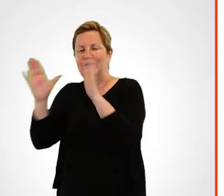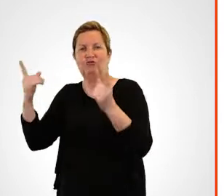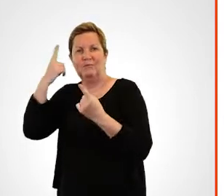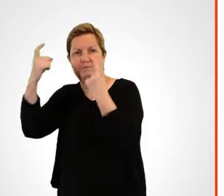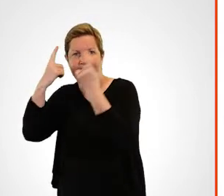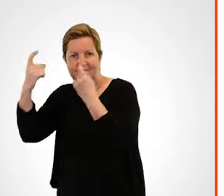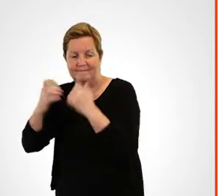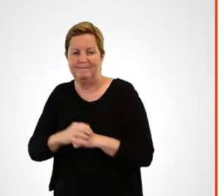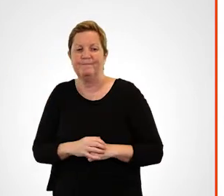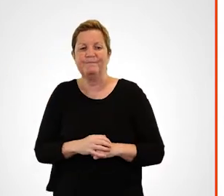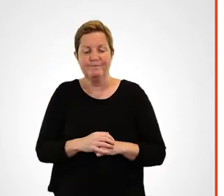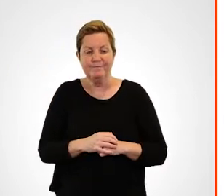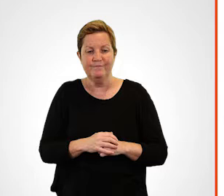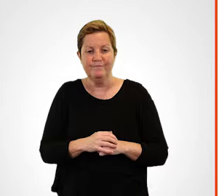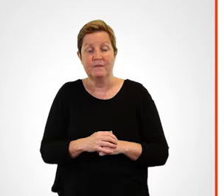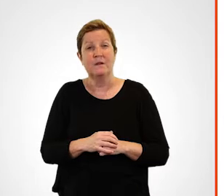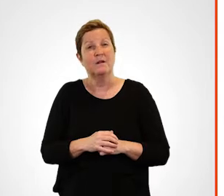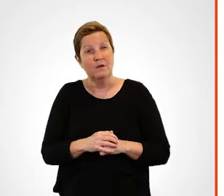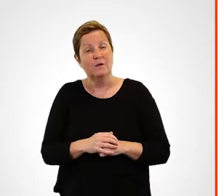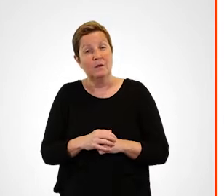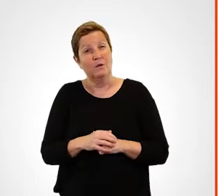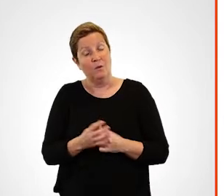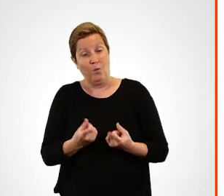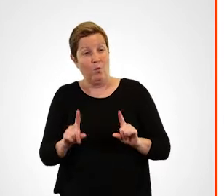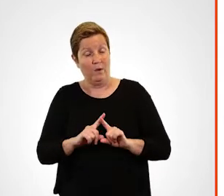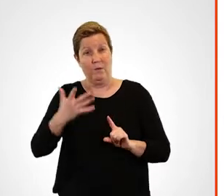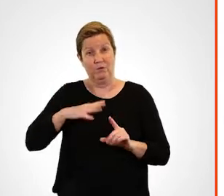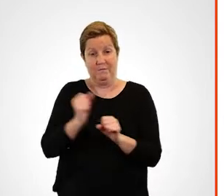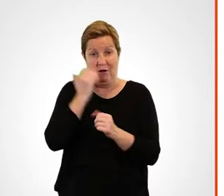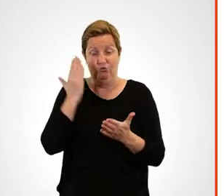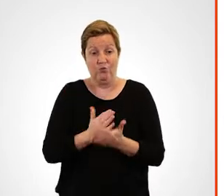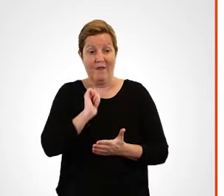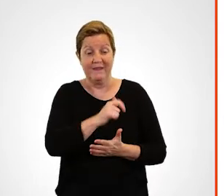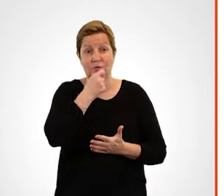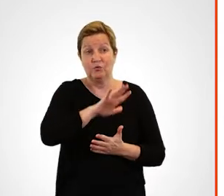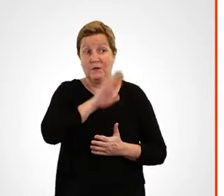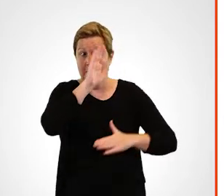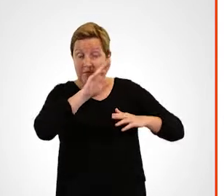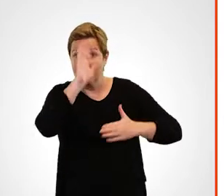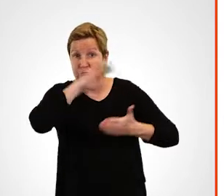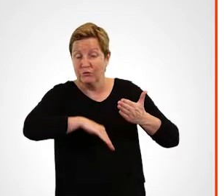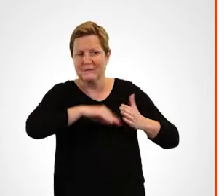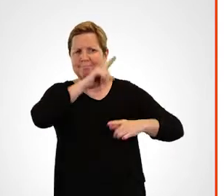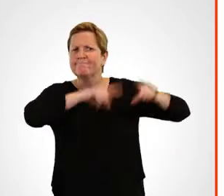One of the things we want to make sure is that we're giving children varied experiences so that they develop the background knowledge